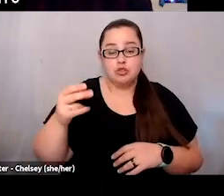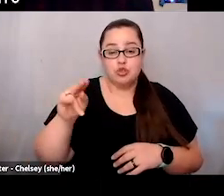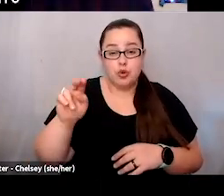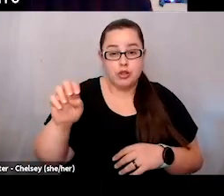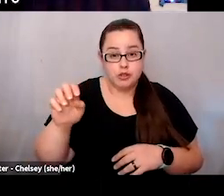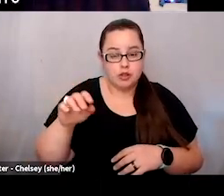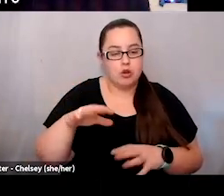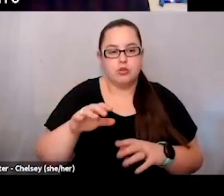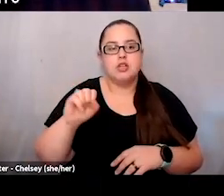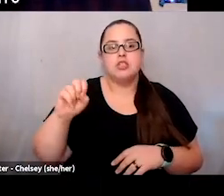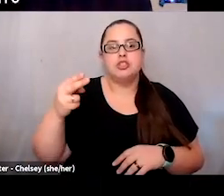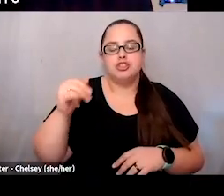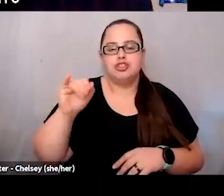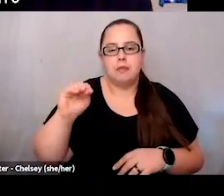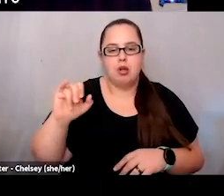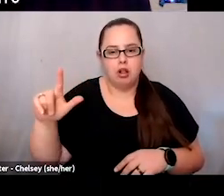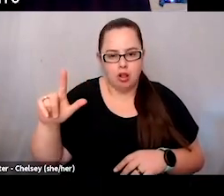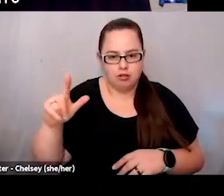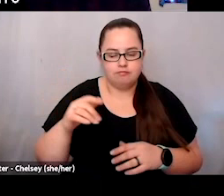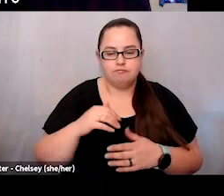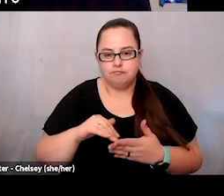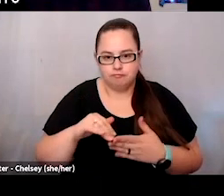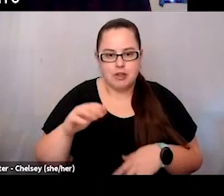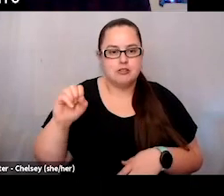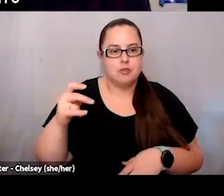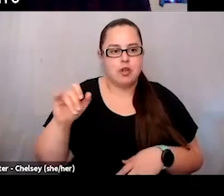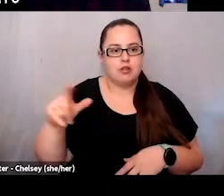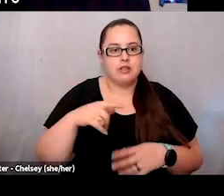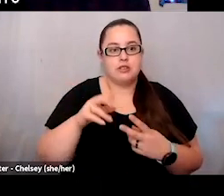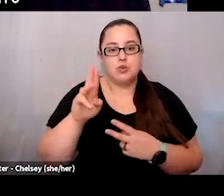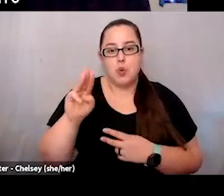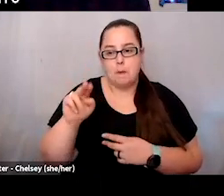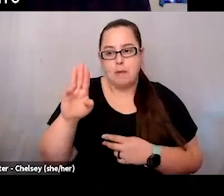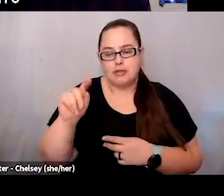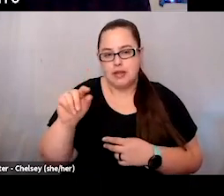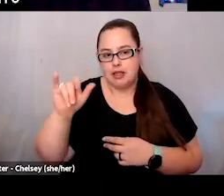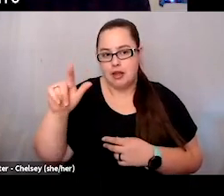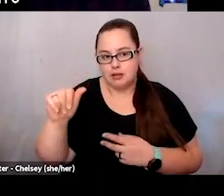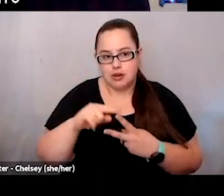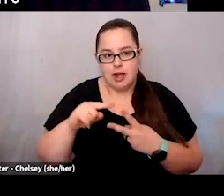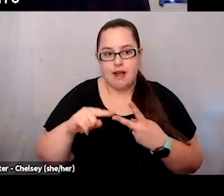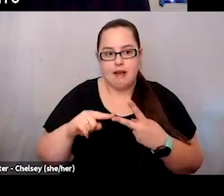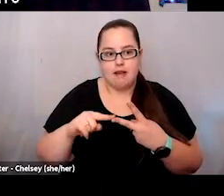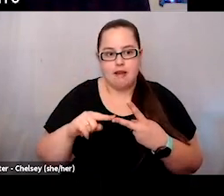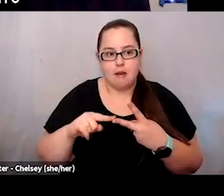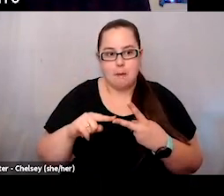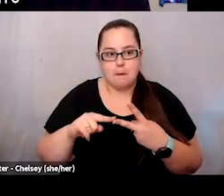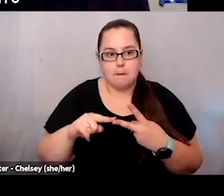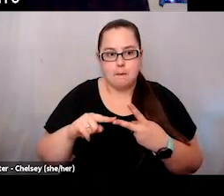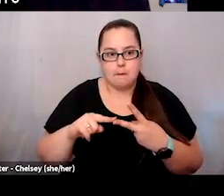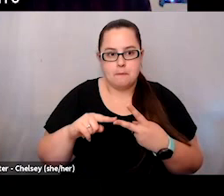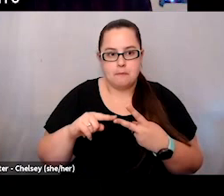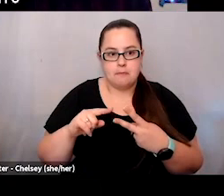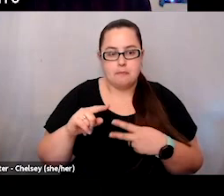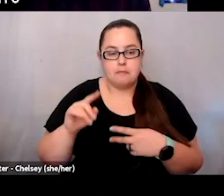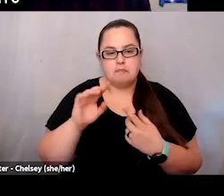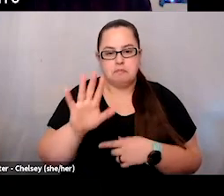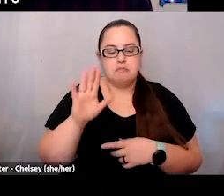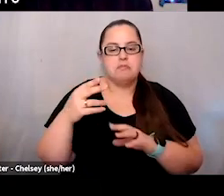are the Schimmel sisters. They're Umatilla. And just really great role models, play